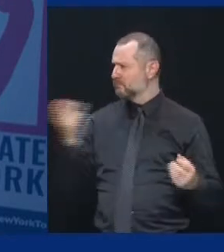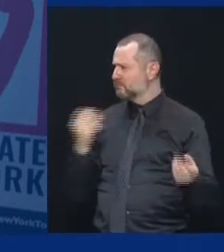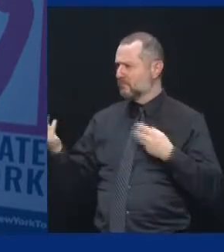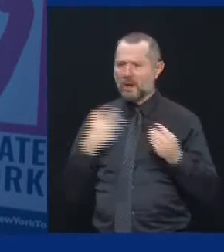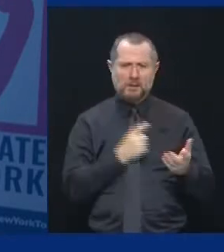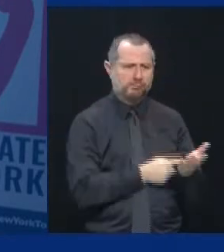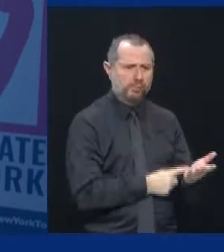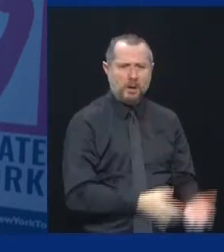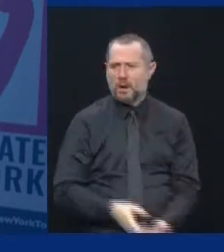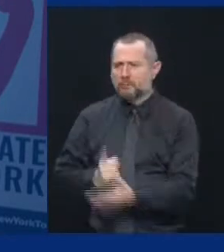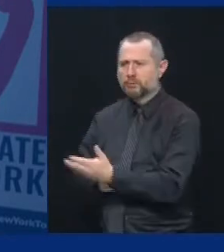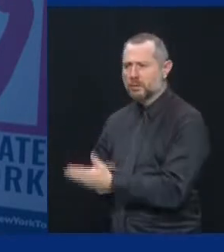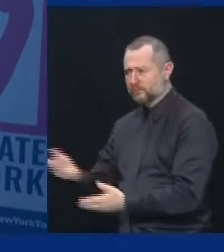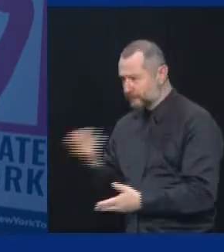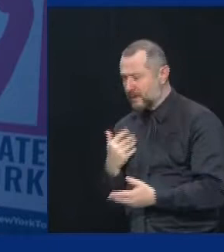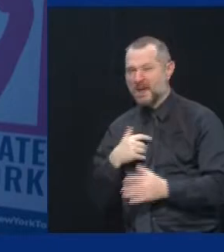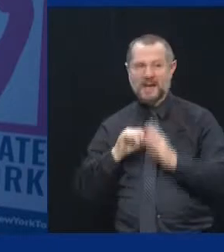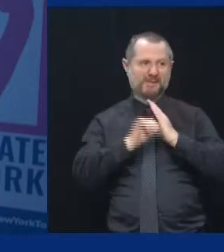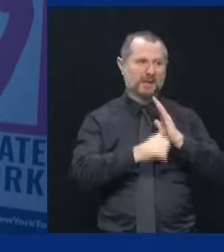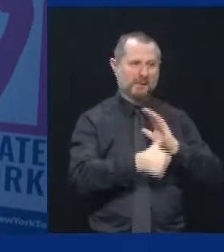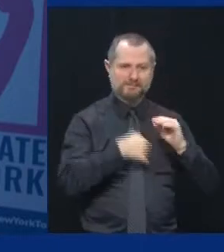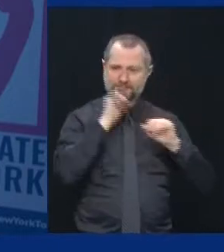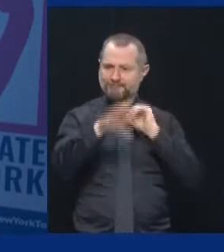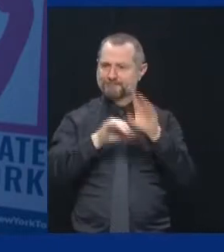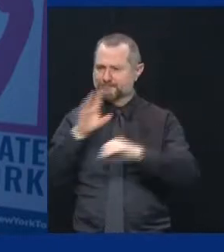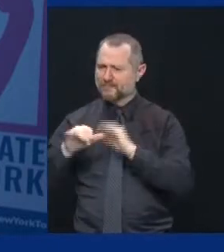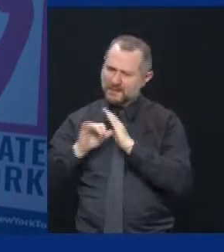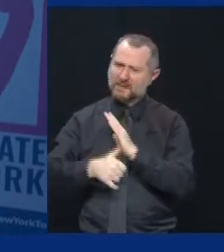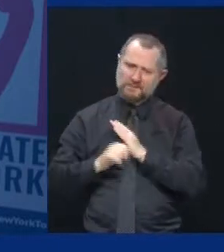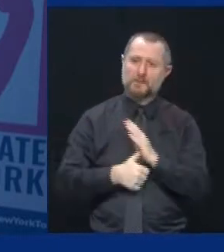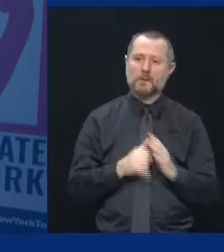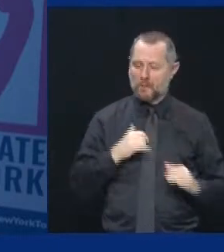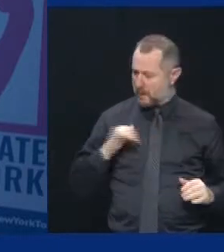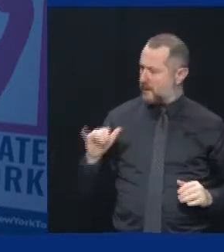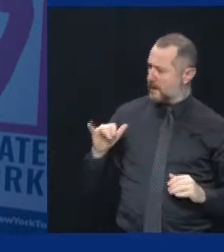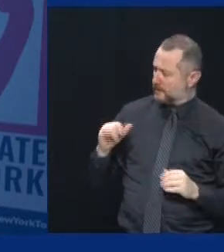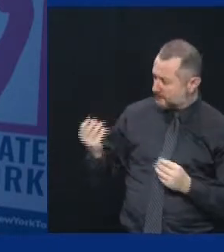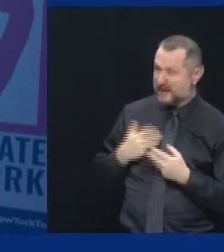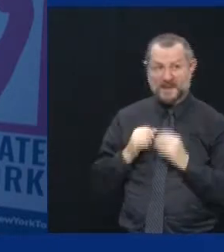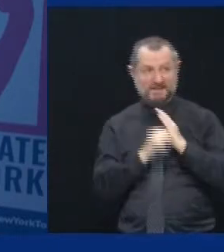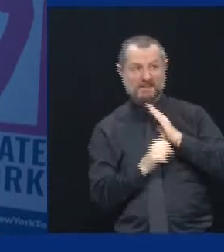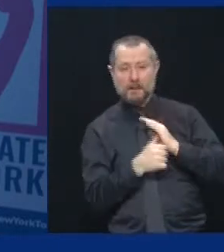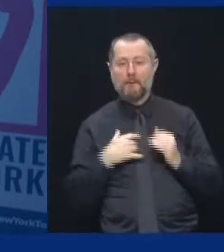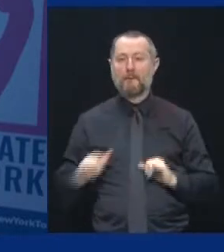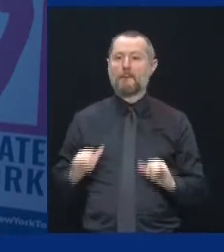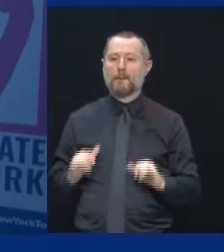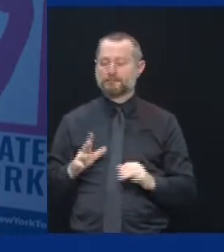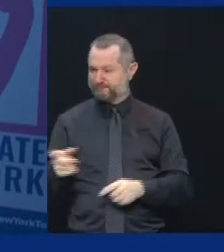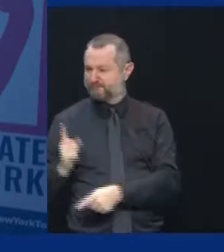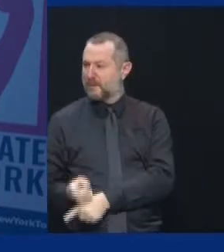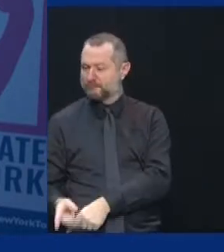ADVOCATE ON THIS ISSUE. DEREK JOHNSON. THANK YOU FOR MAKING THE CASE